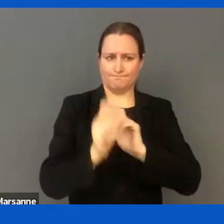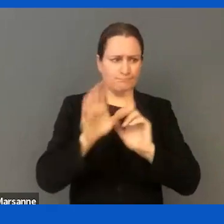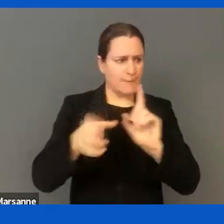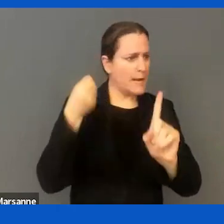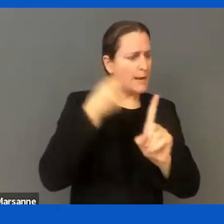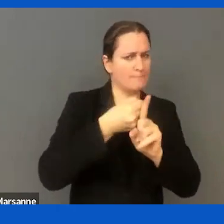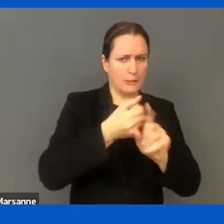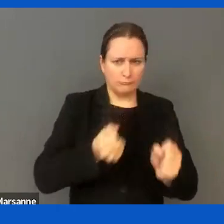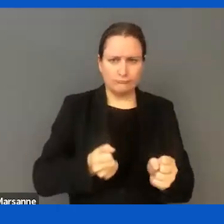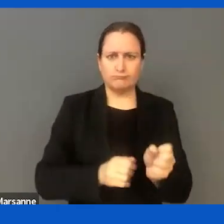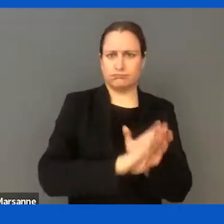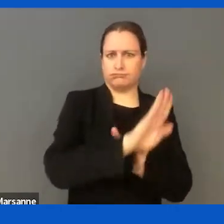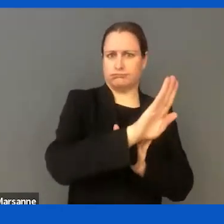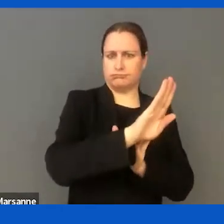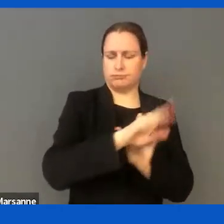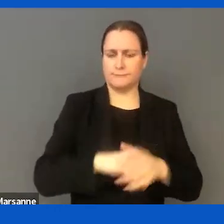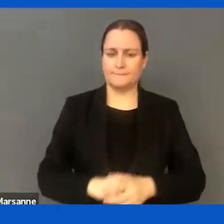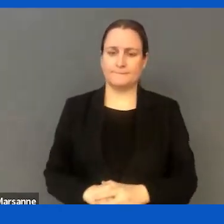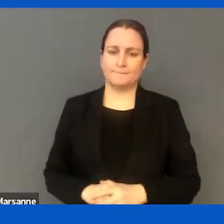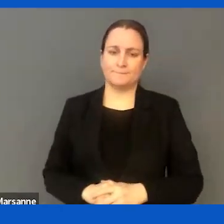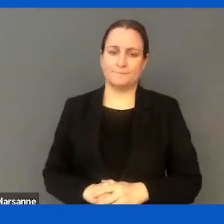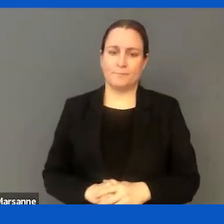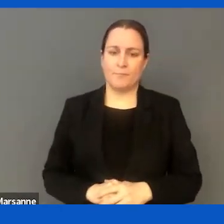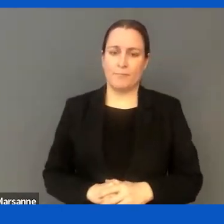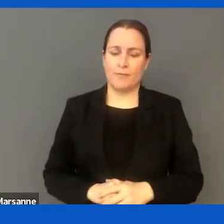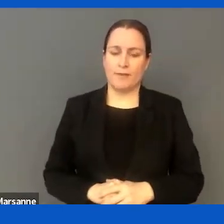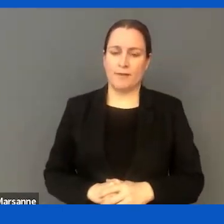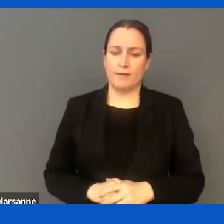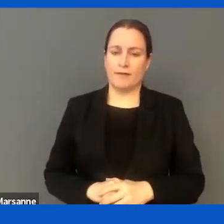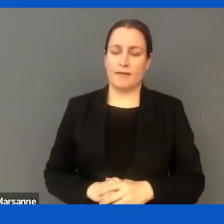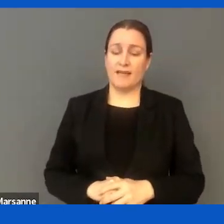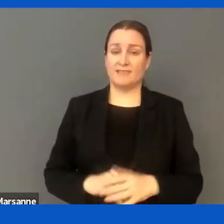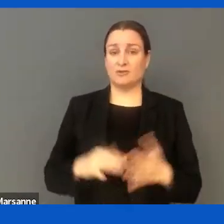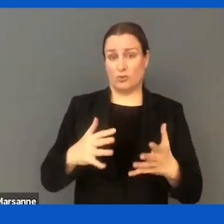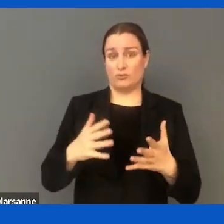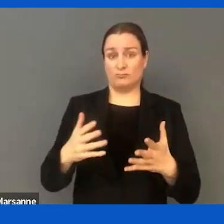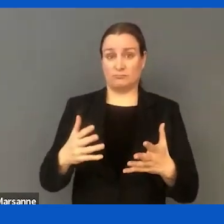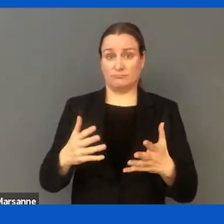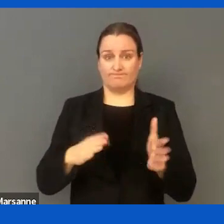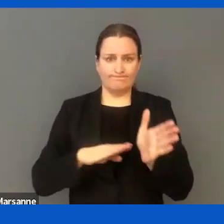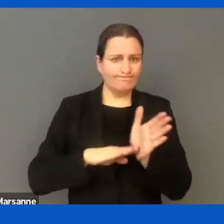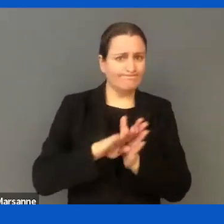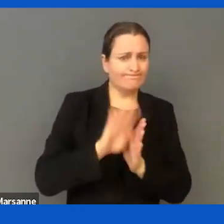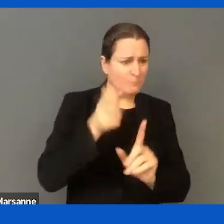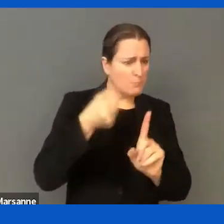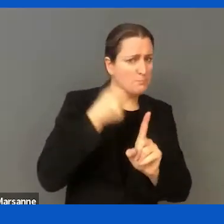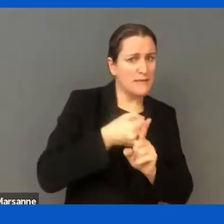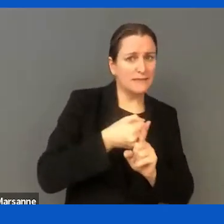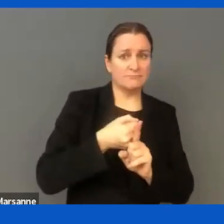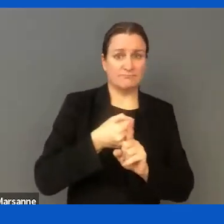the life cycle is critical and not easy, even though it should be. Malcolm, I will let you